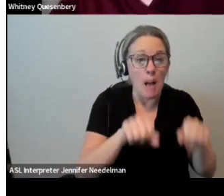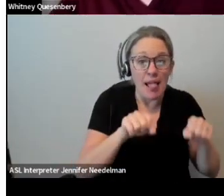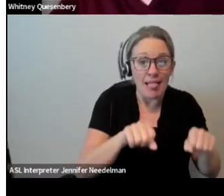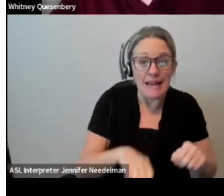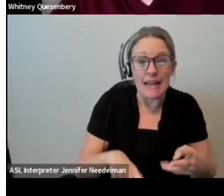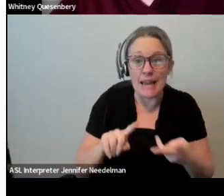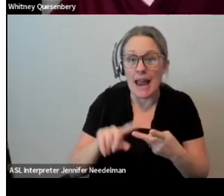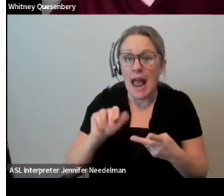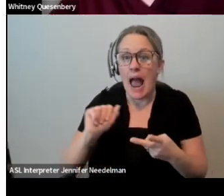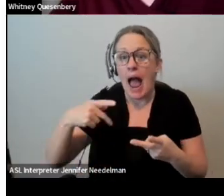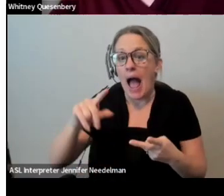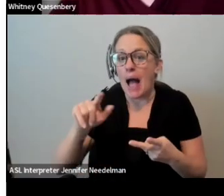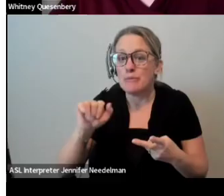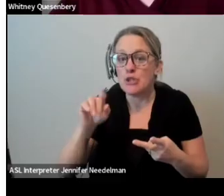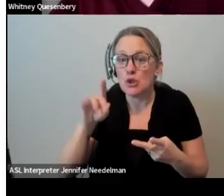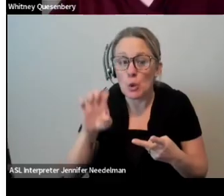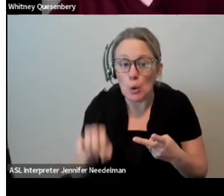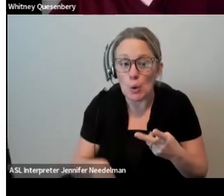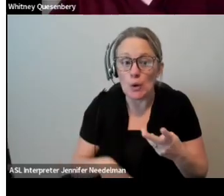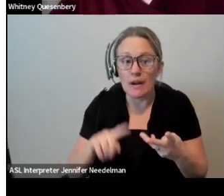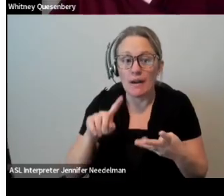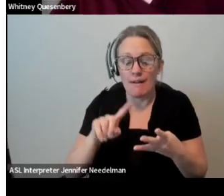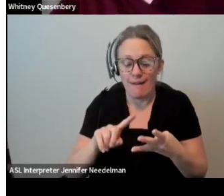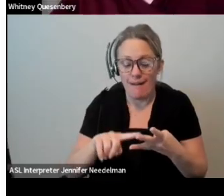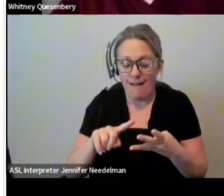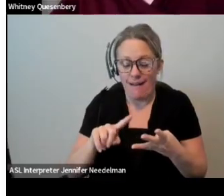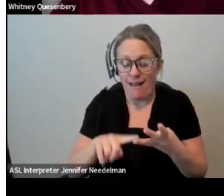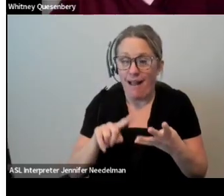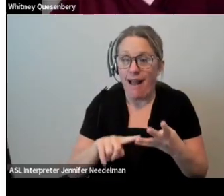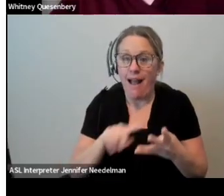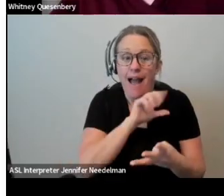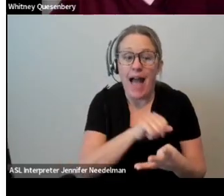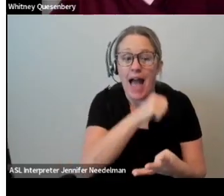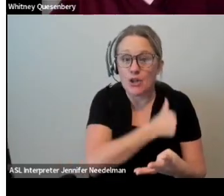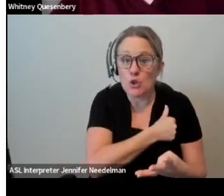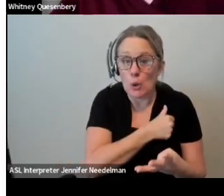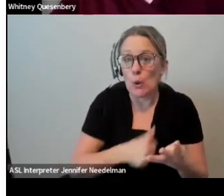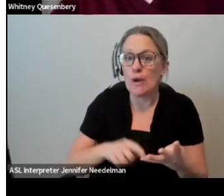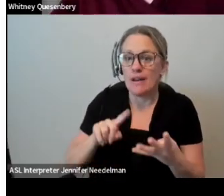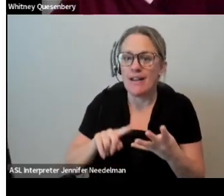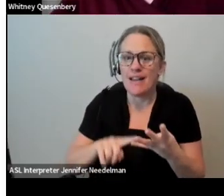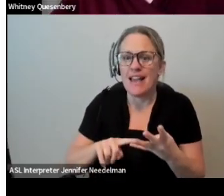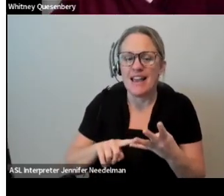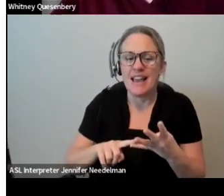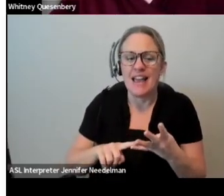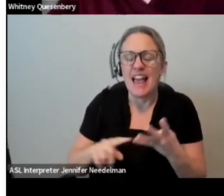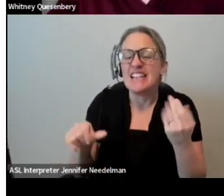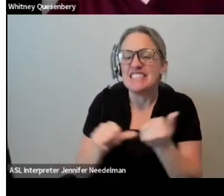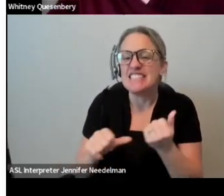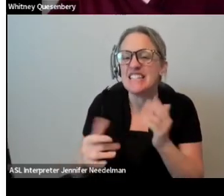And then we added assistive technology to it. So your ability in this case might be simply your level of,